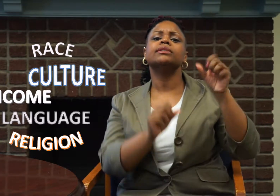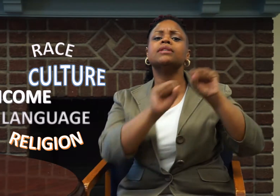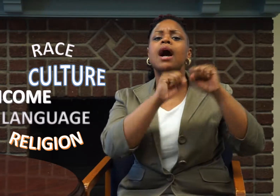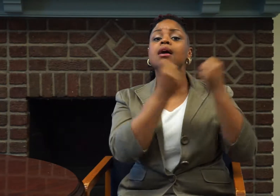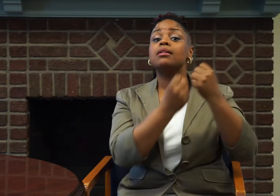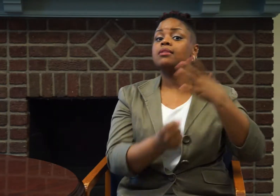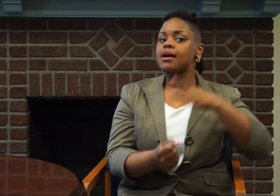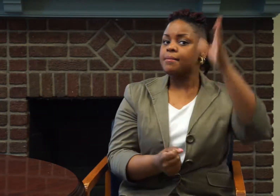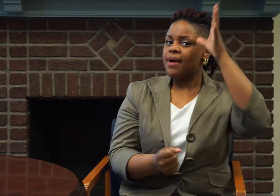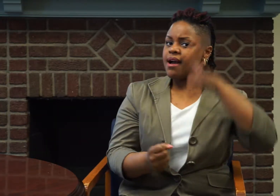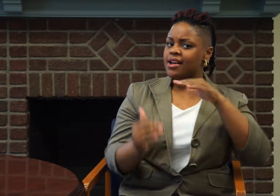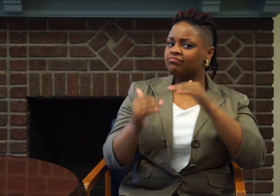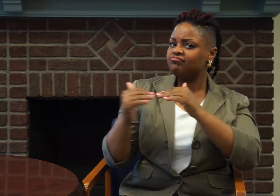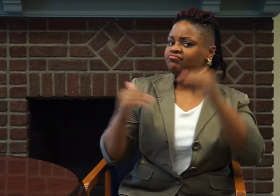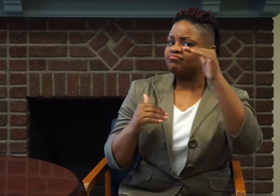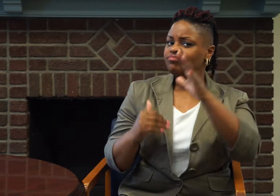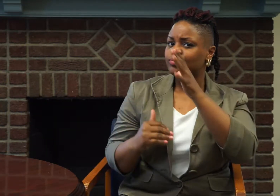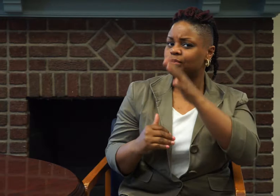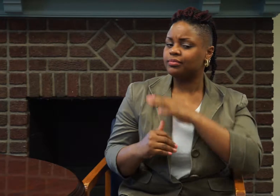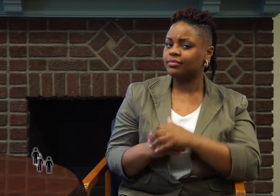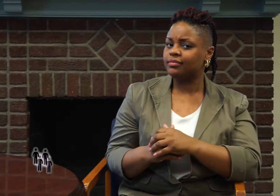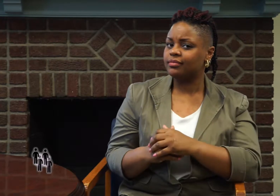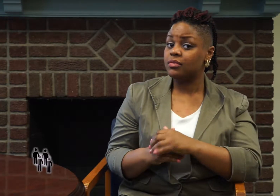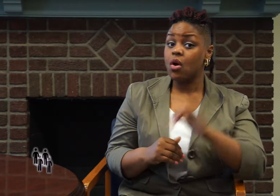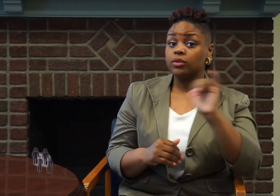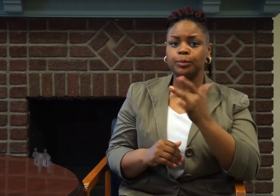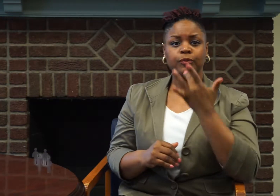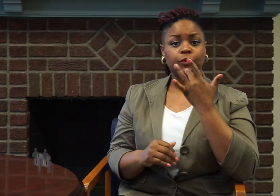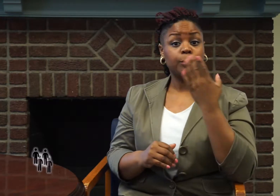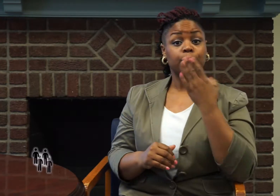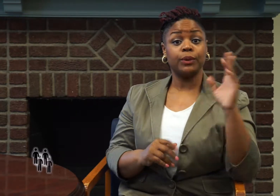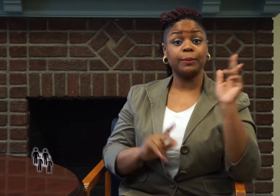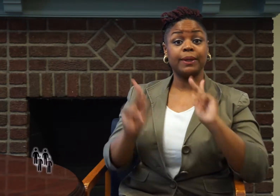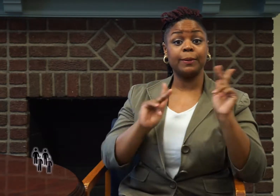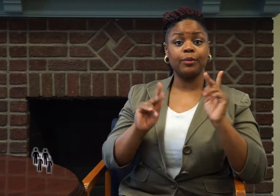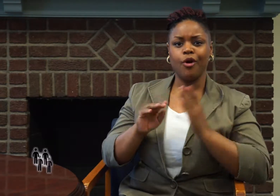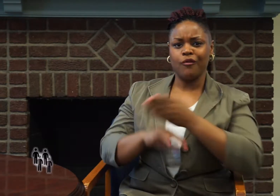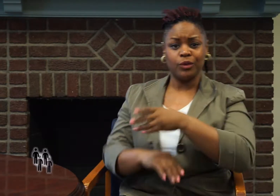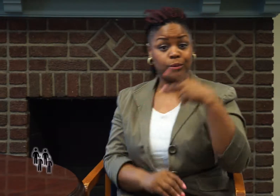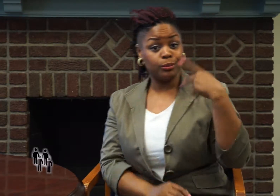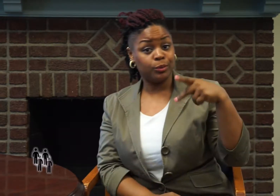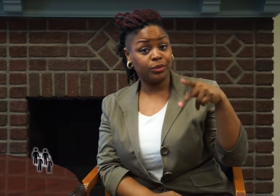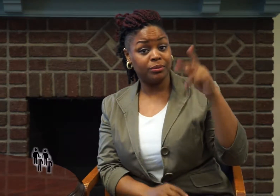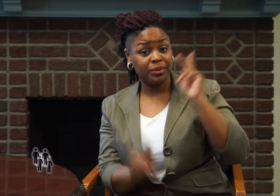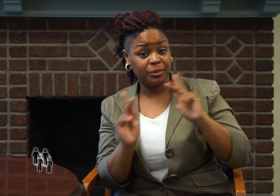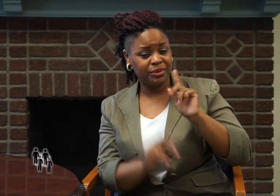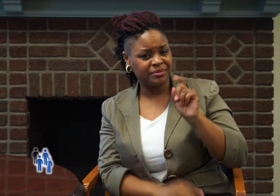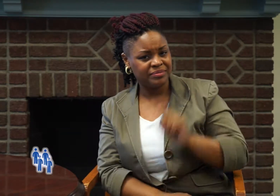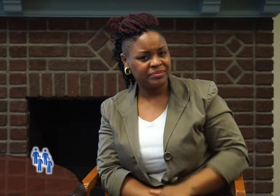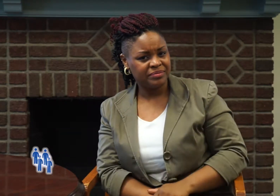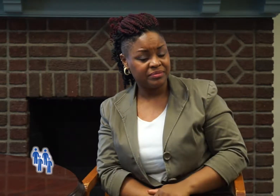Suppose there were a society which tended to prefer males. Suppose this same society preferred blue people over purple people?